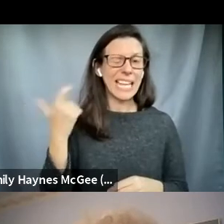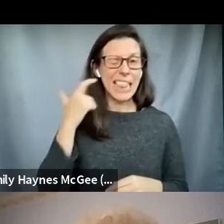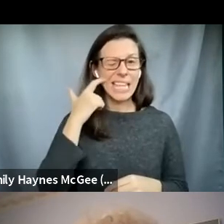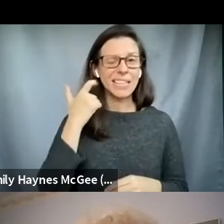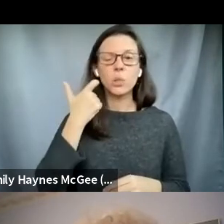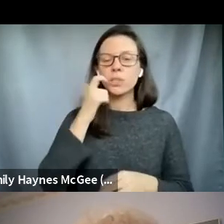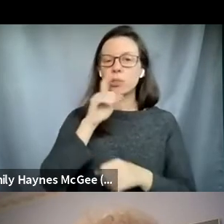today.